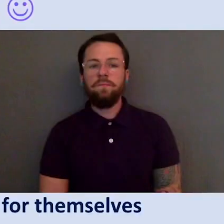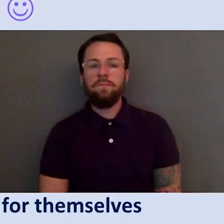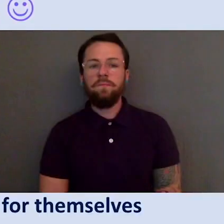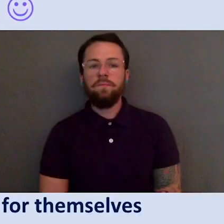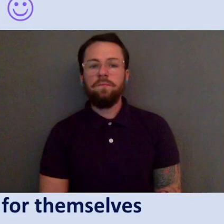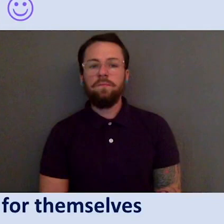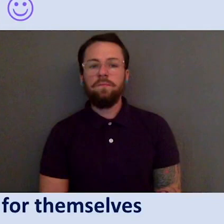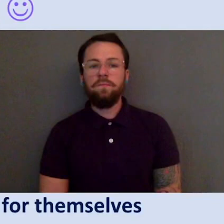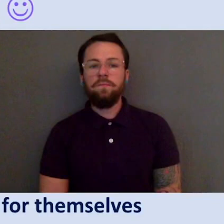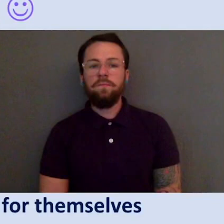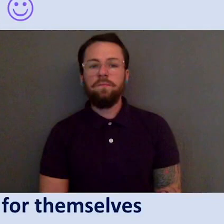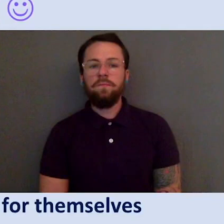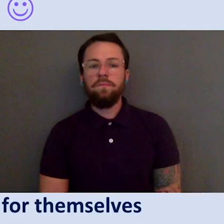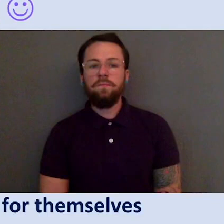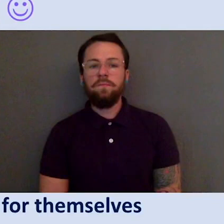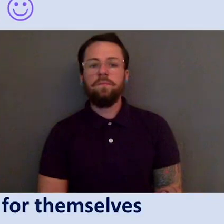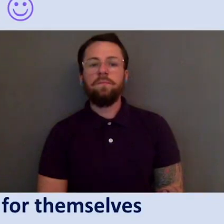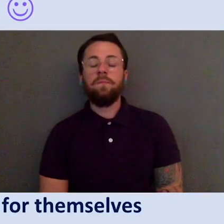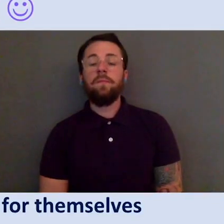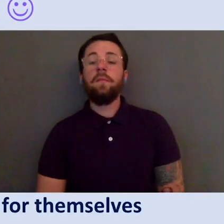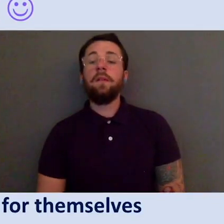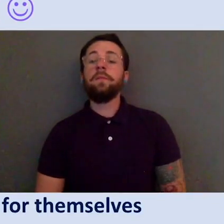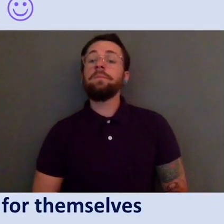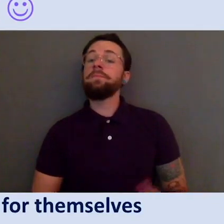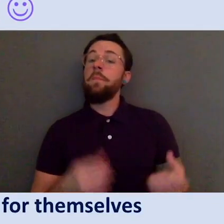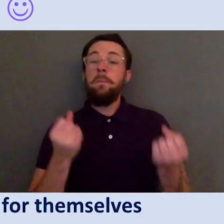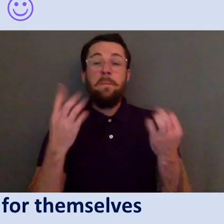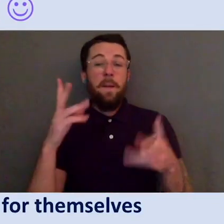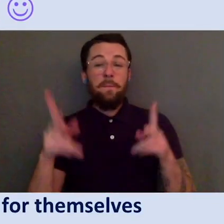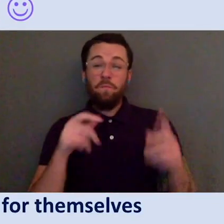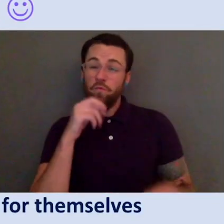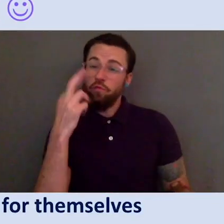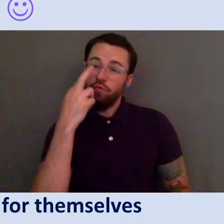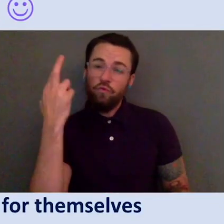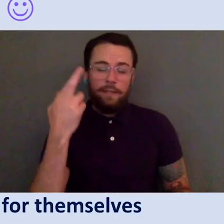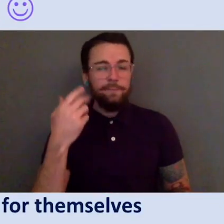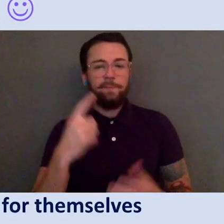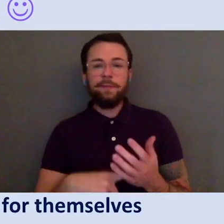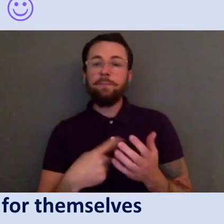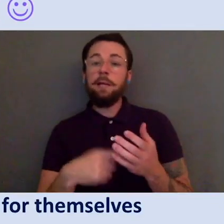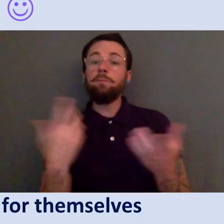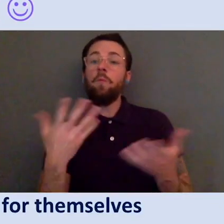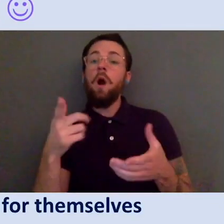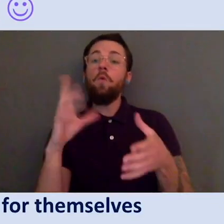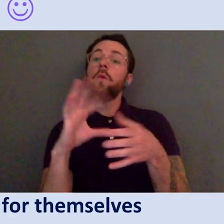true but we want engage in a dialogue after this presentation.